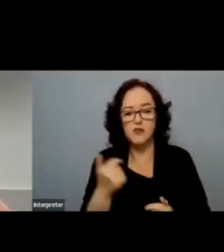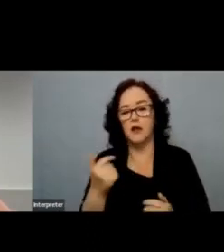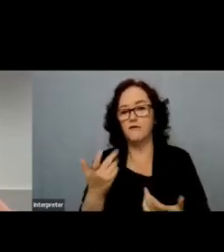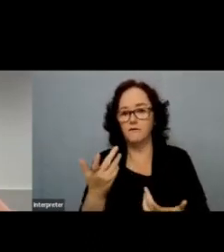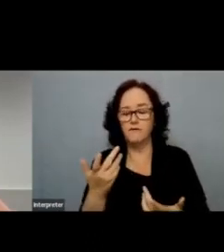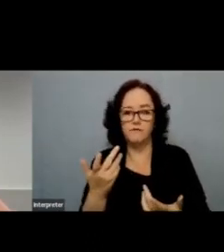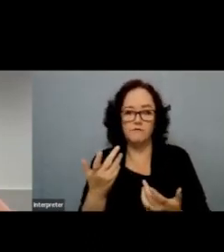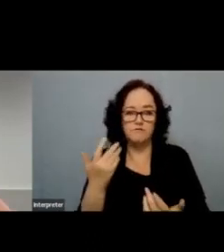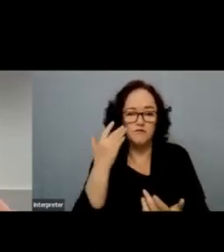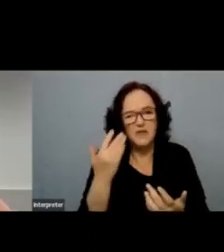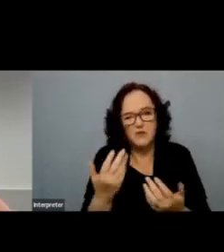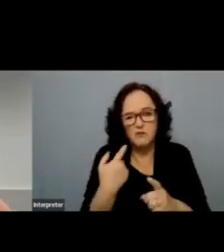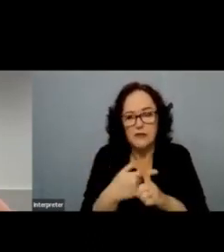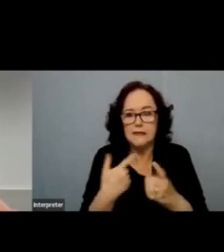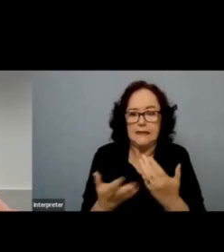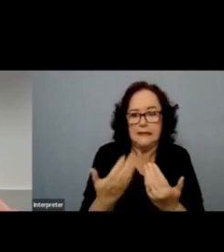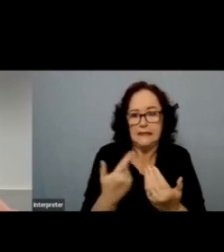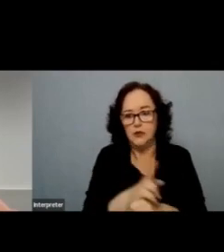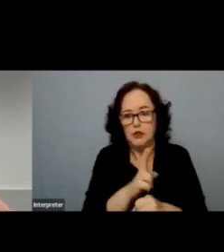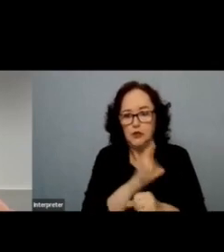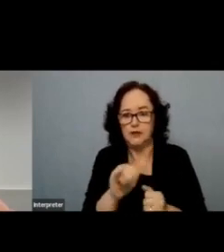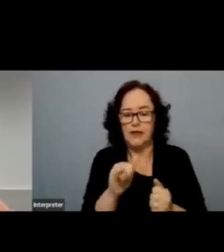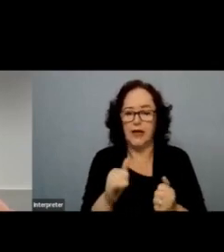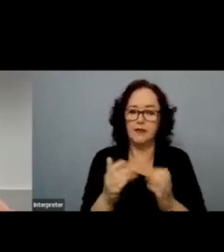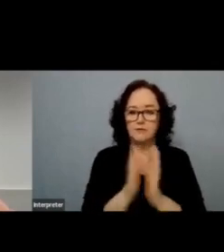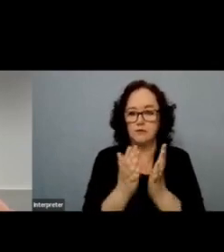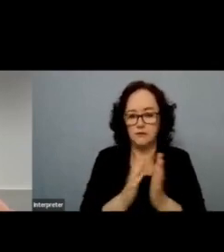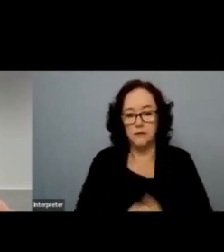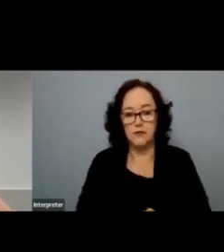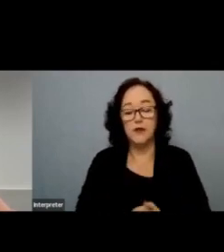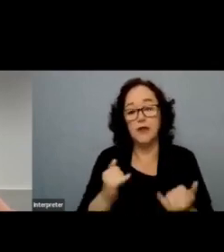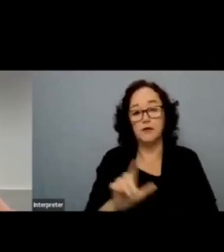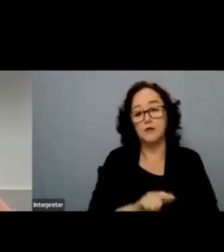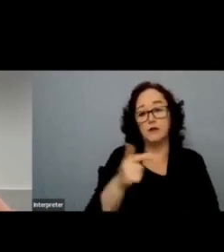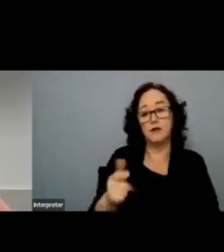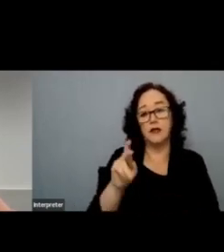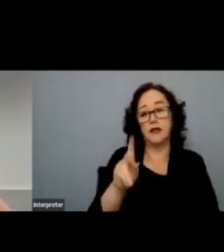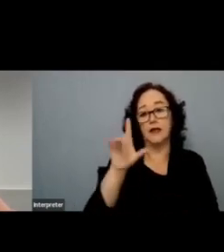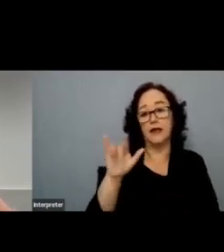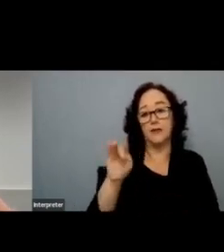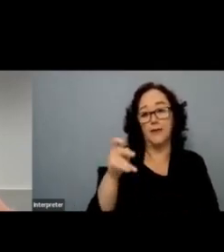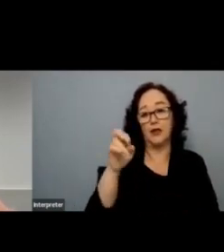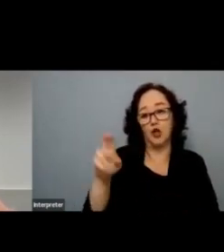using the guide. So with that, I will turn it over to Kelly Miller from Colorado who will provide us with a quick overview